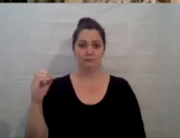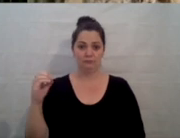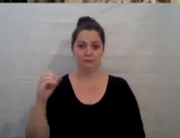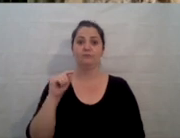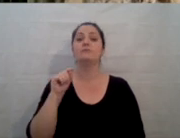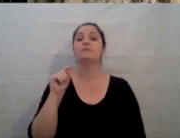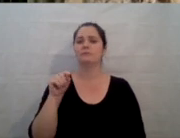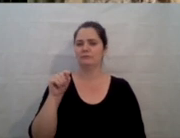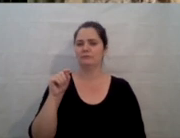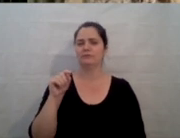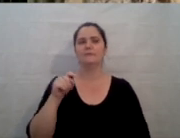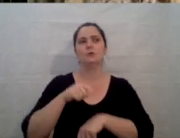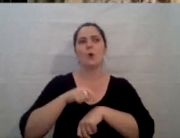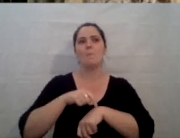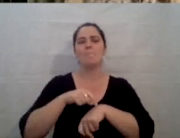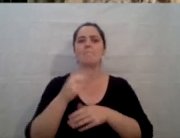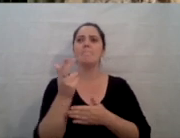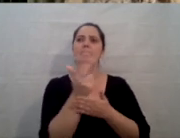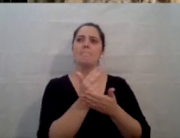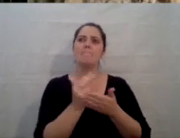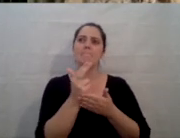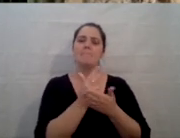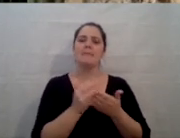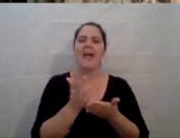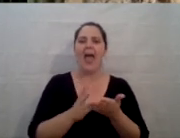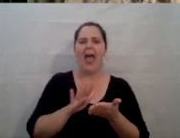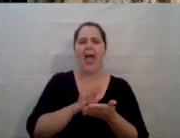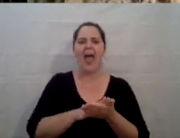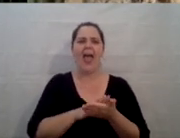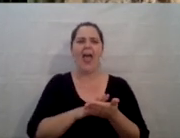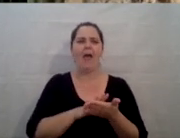drawing was mediated, the way that it was taught,